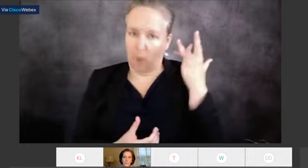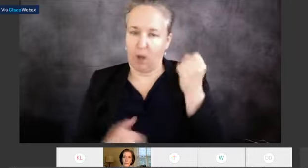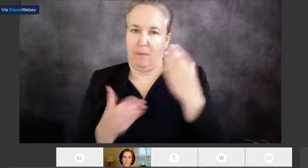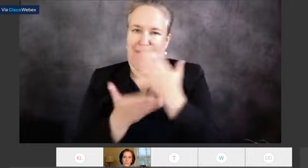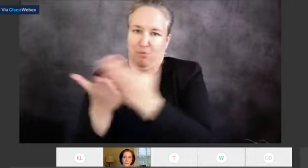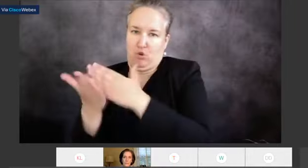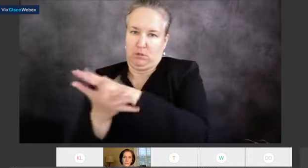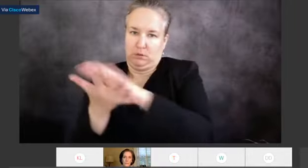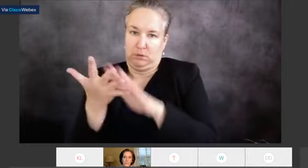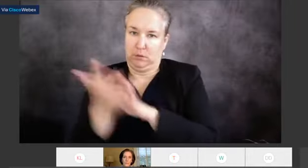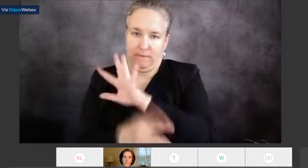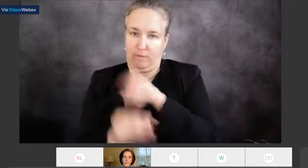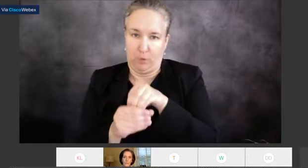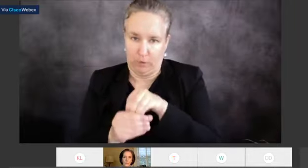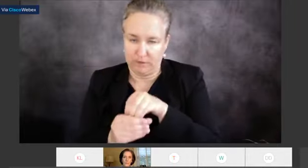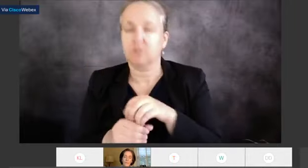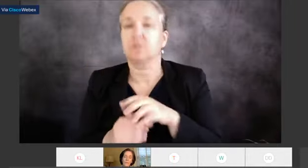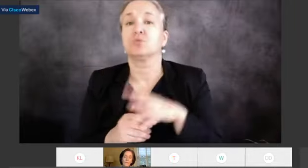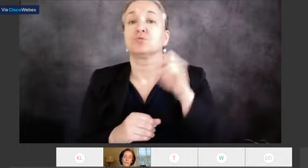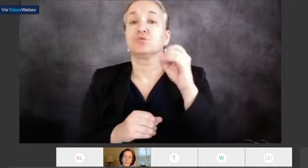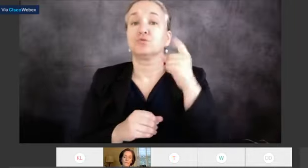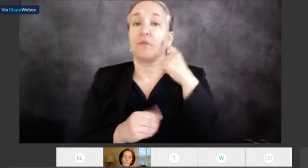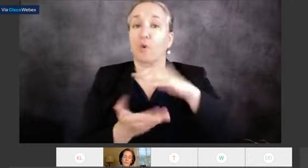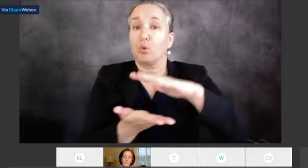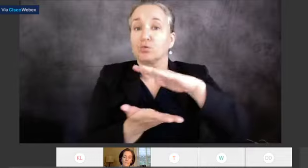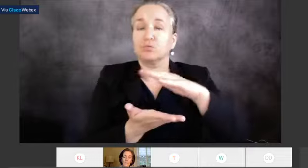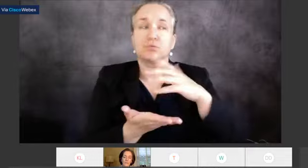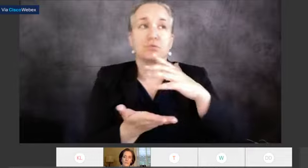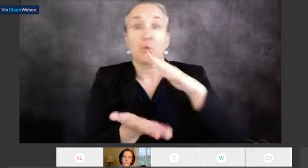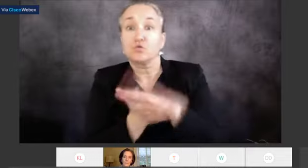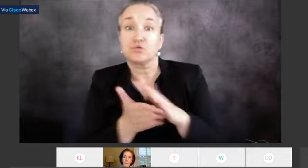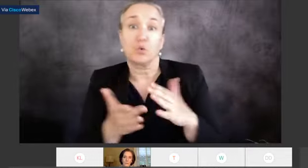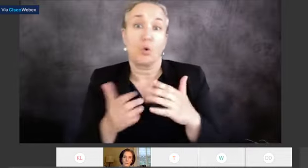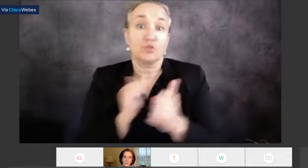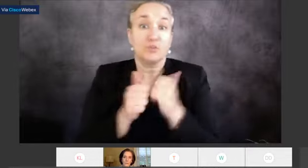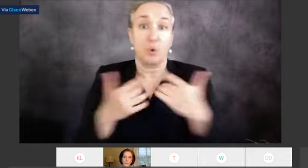so regarding a school like a sporting event at a school